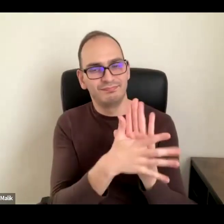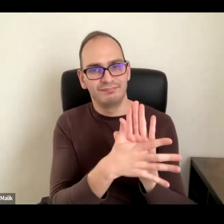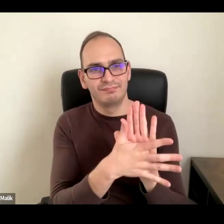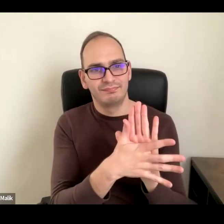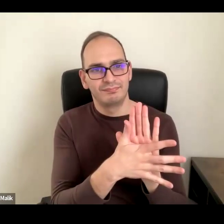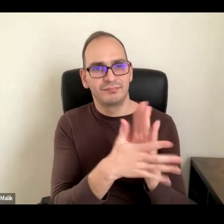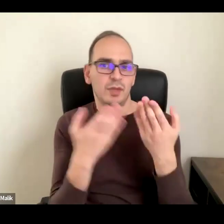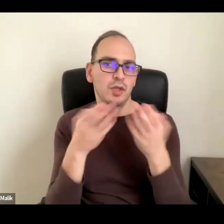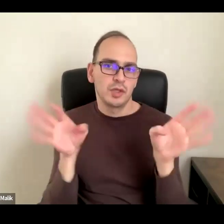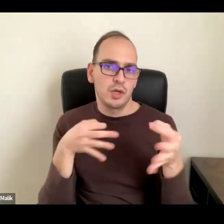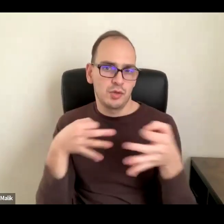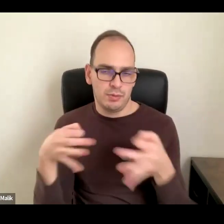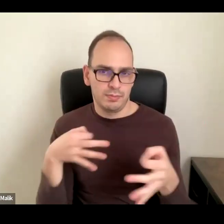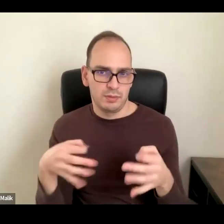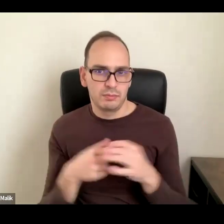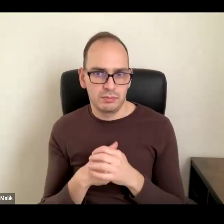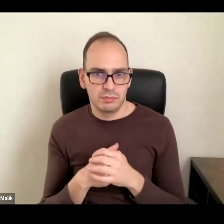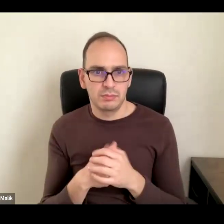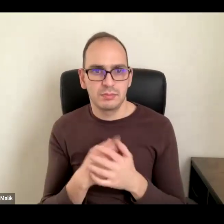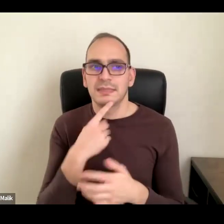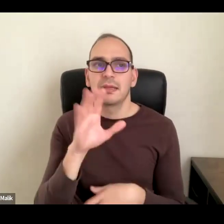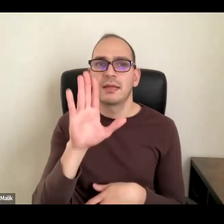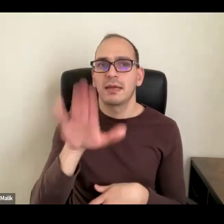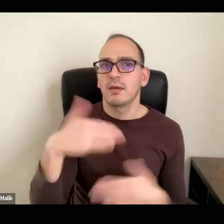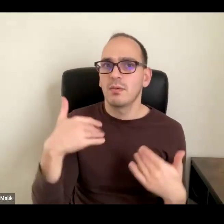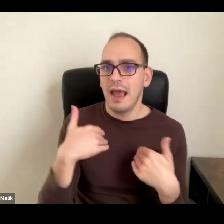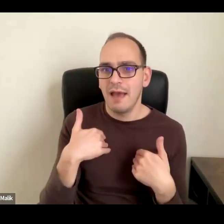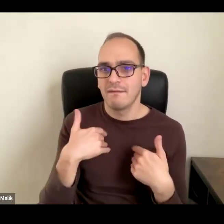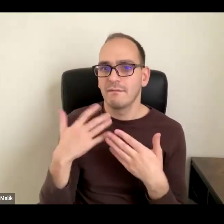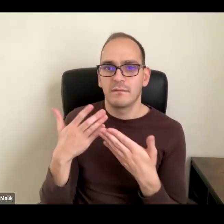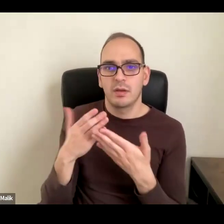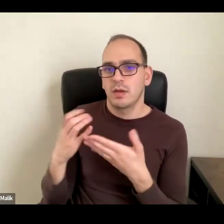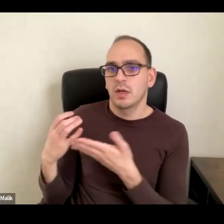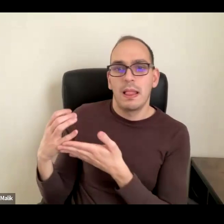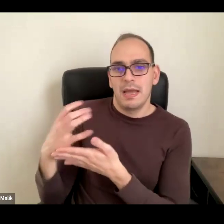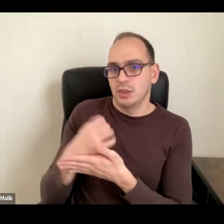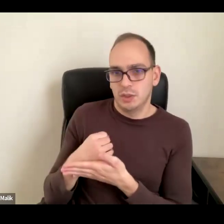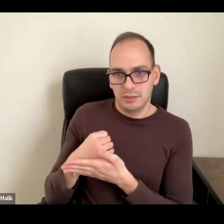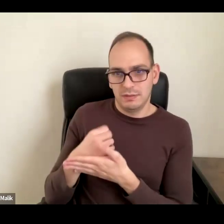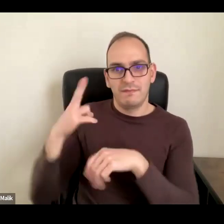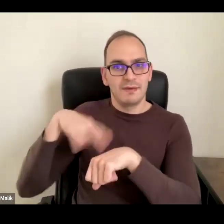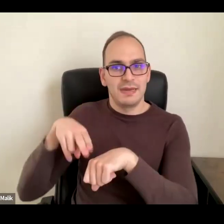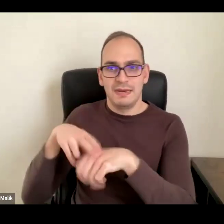general description. So you might say we have, you know, a general a collection of Native American